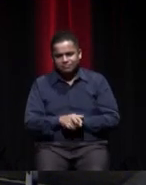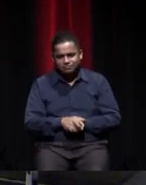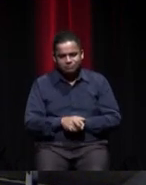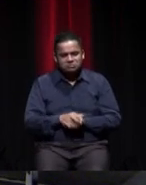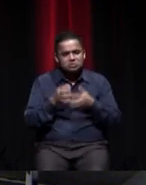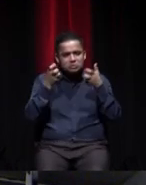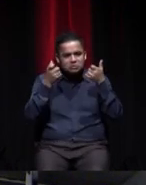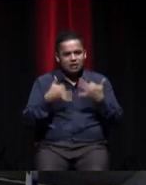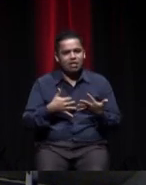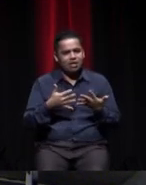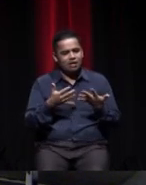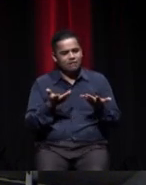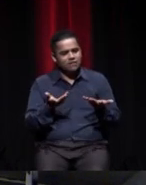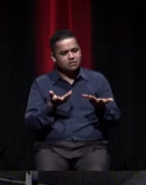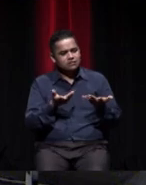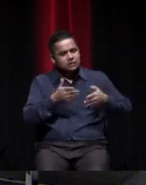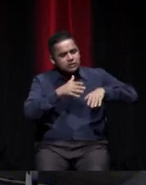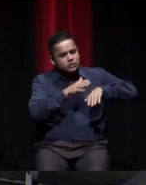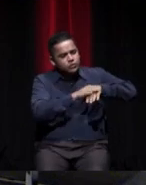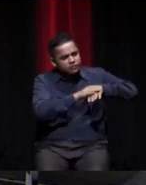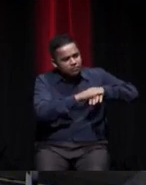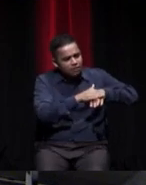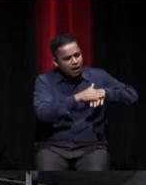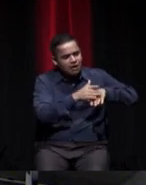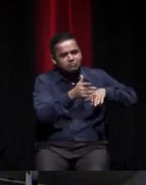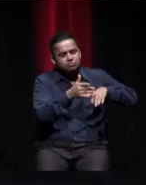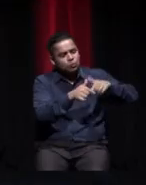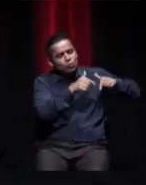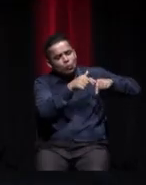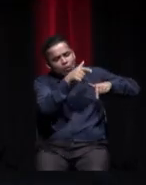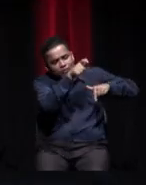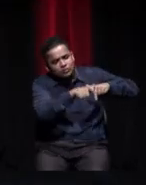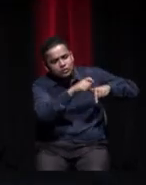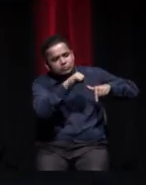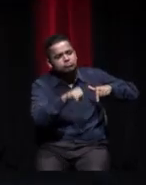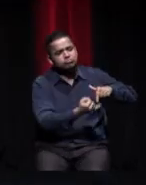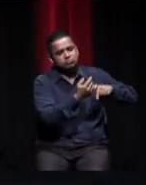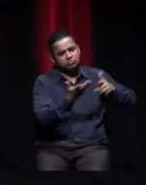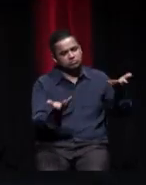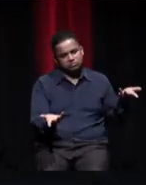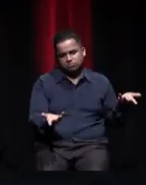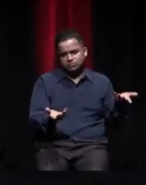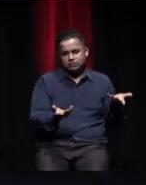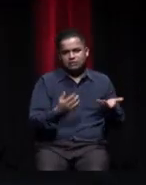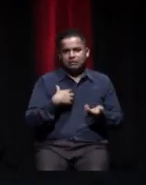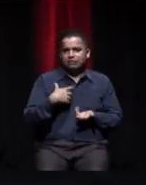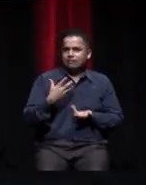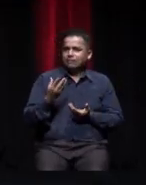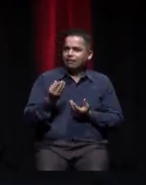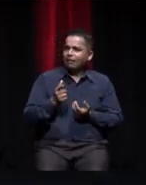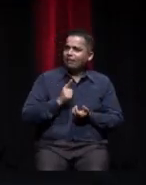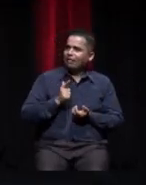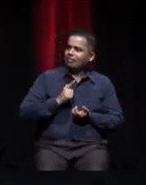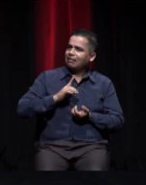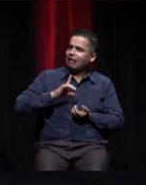fabricated things and and their enjoyment functions. I'd say: "Oh my God, there's an enjoyment value."